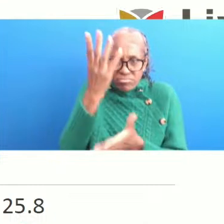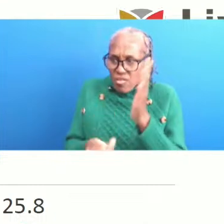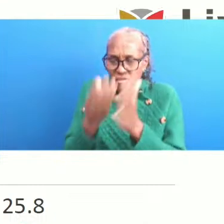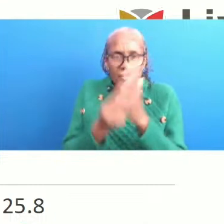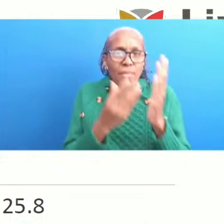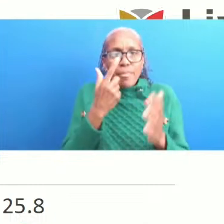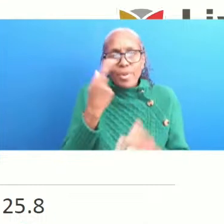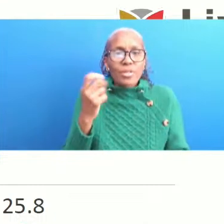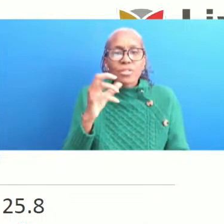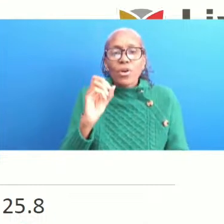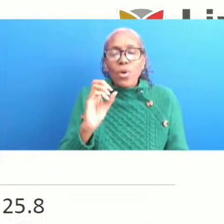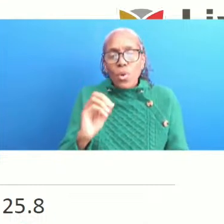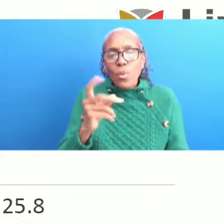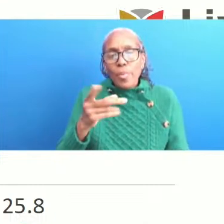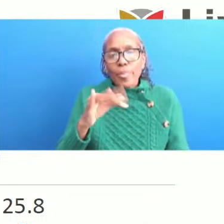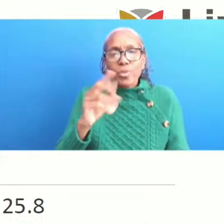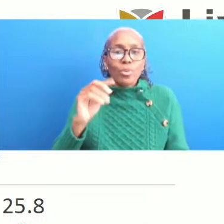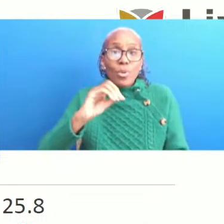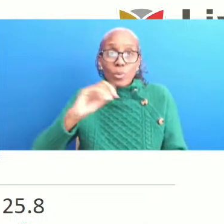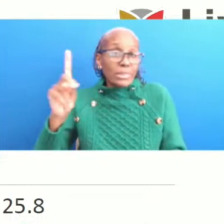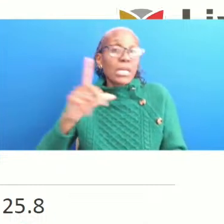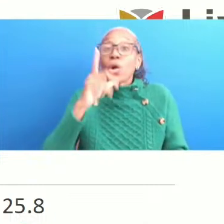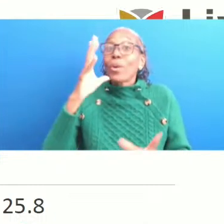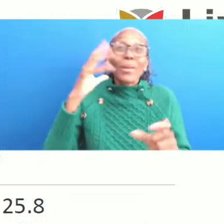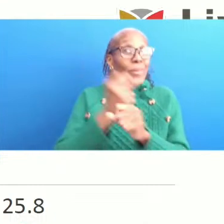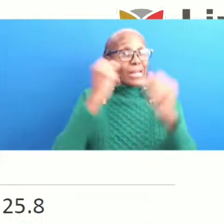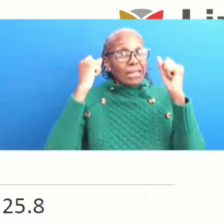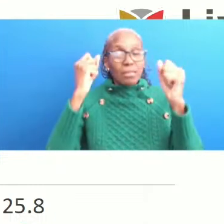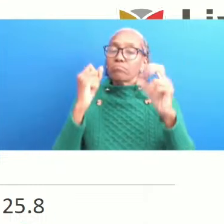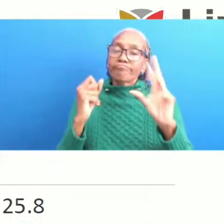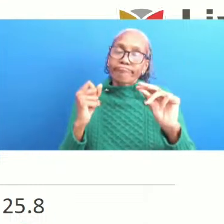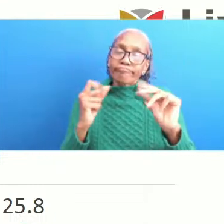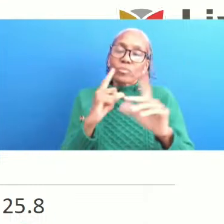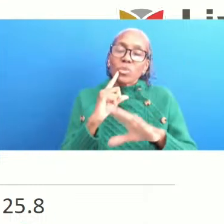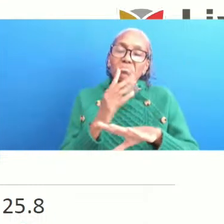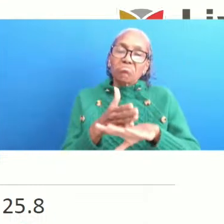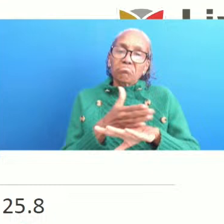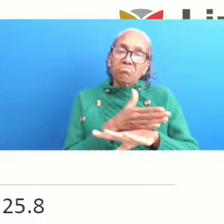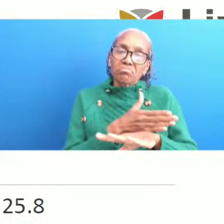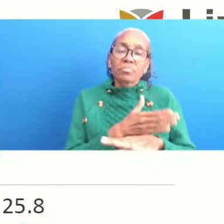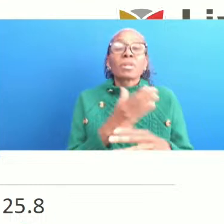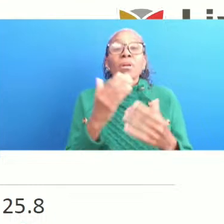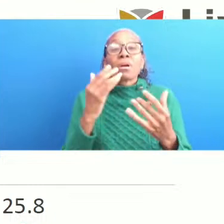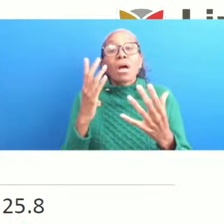PROGRESS. IT'S STILL TOO MANY LIVES BEING LOST DUE TO OPIOID OVERDOSES.